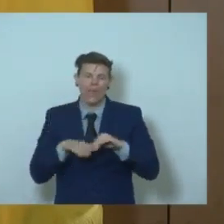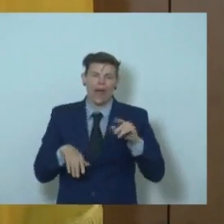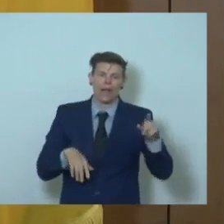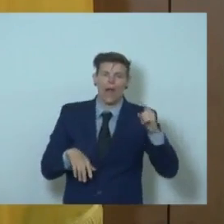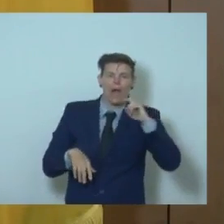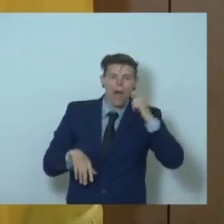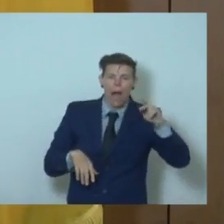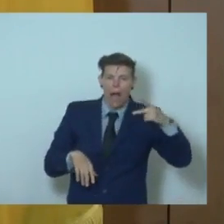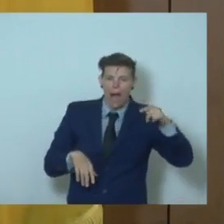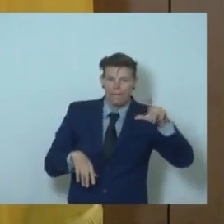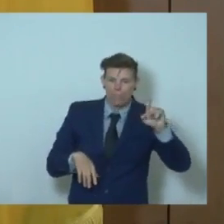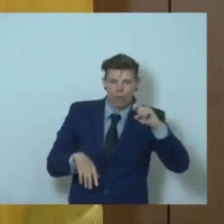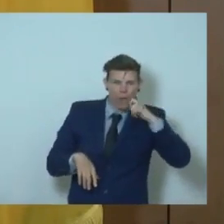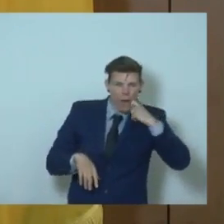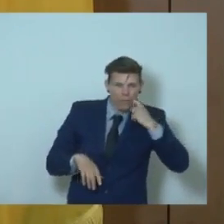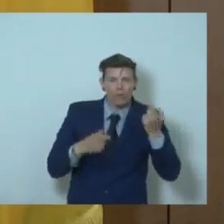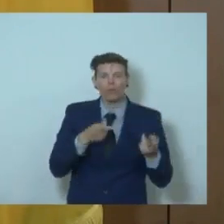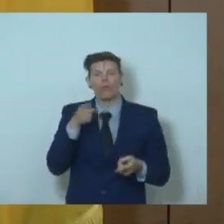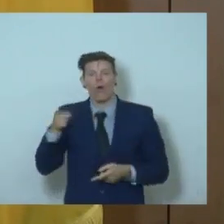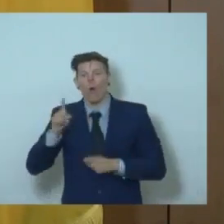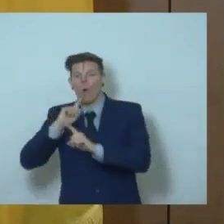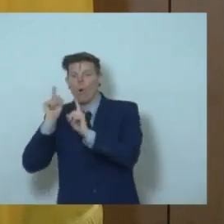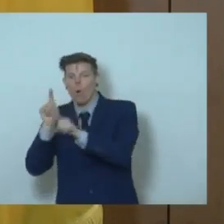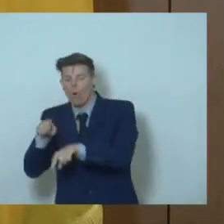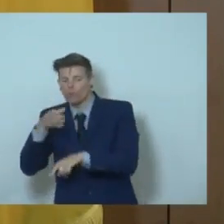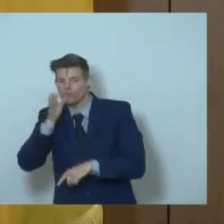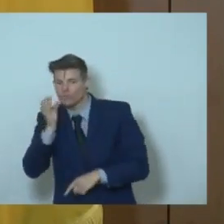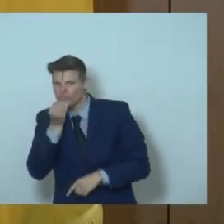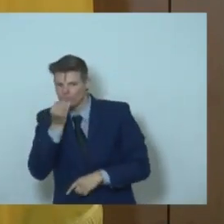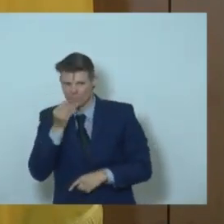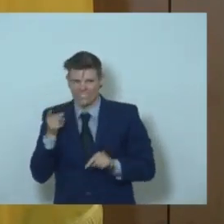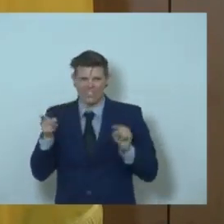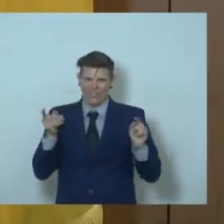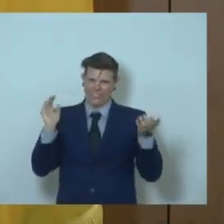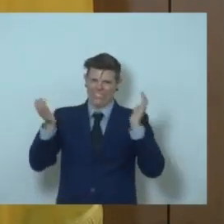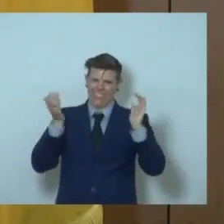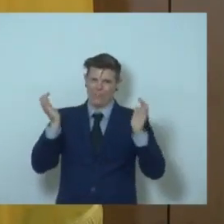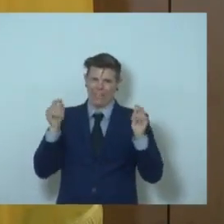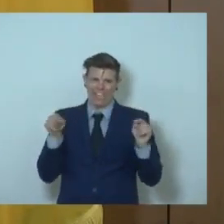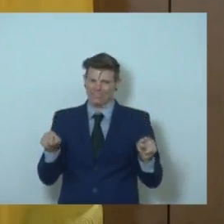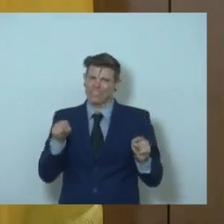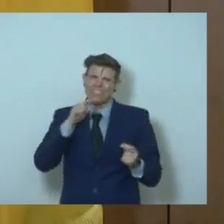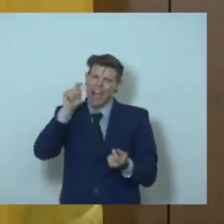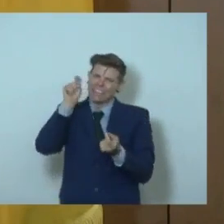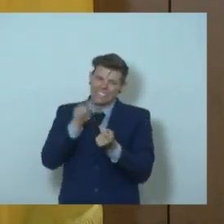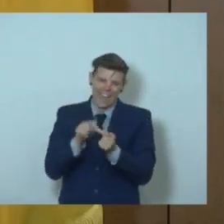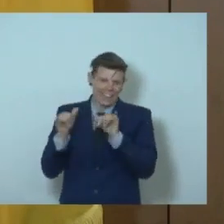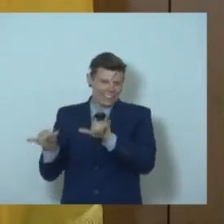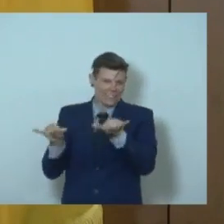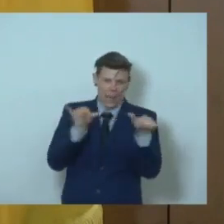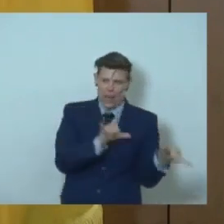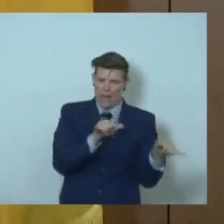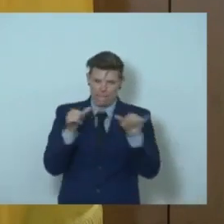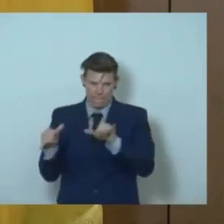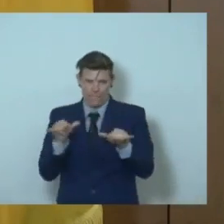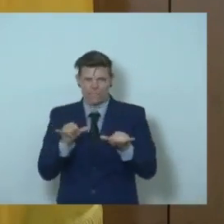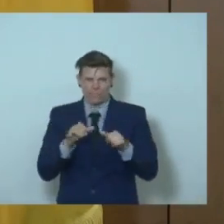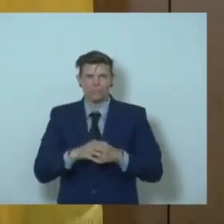IT’S NOT KIND OF AN APPLE FOR APPLE BASED ON CAN I HAVE A DRINK AND CAN I HAVE A CAN I ORDER A FOOD ITEM?